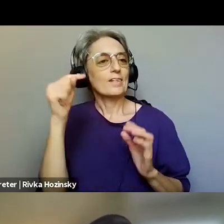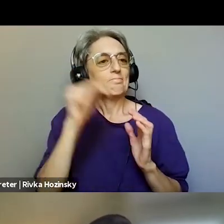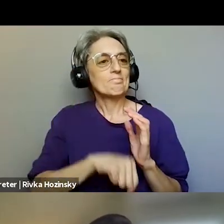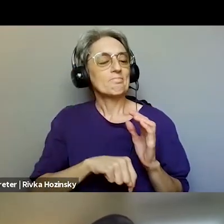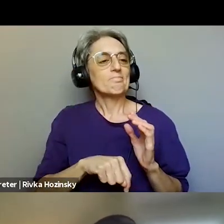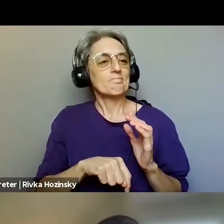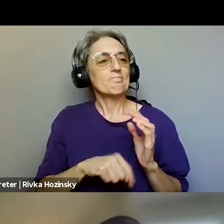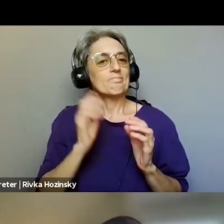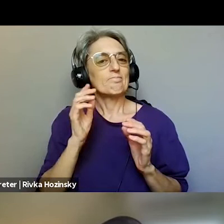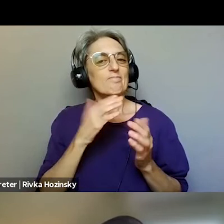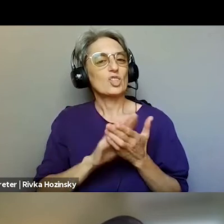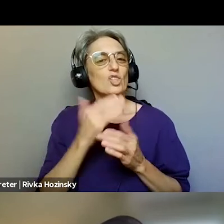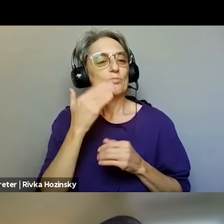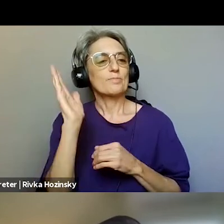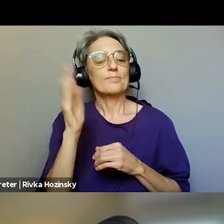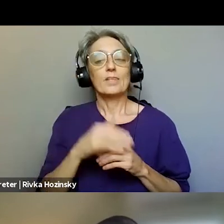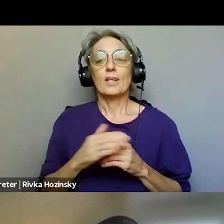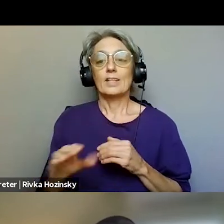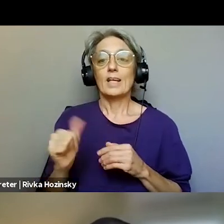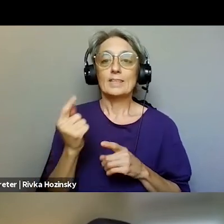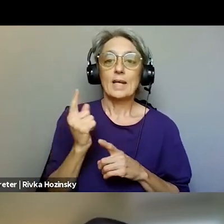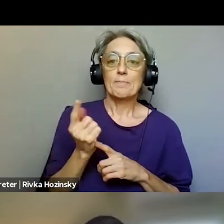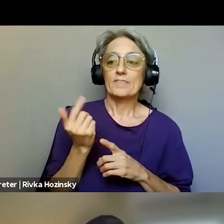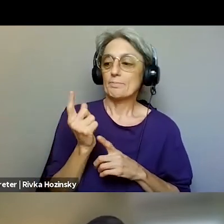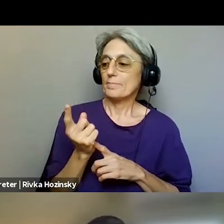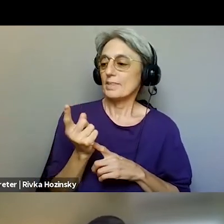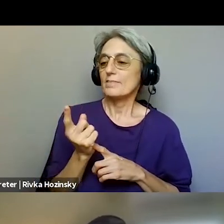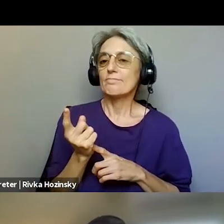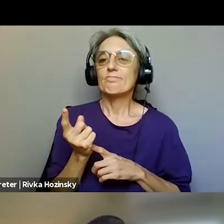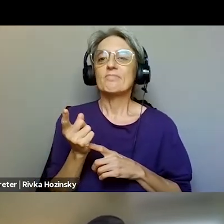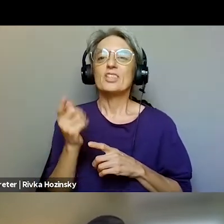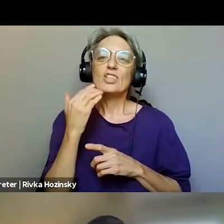We’re going to spend the next 10-15 minutes just conversing and talking about